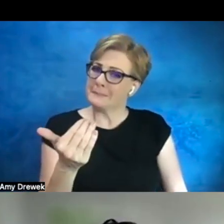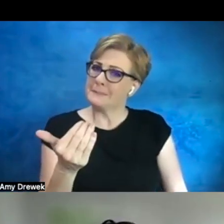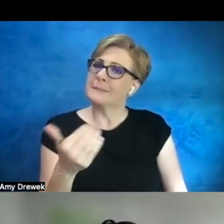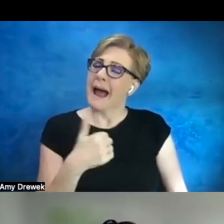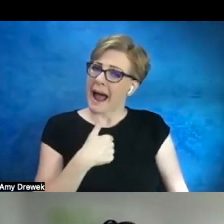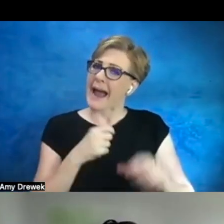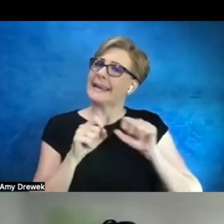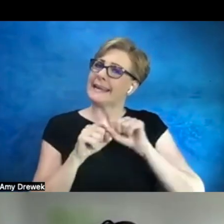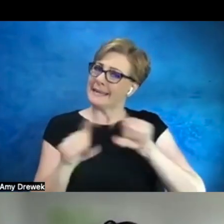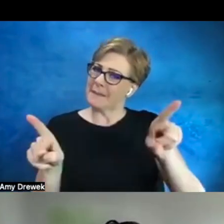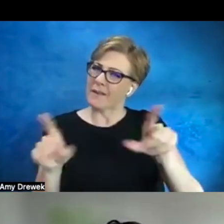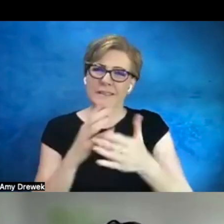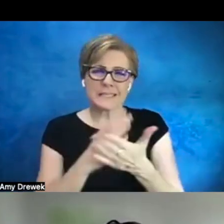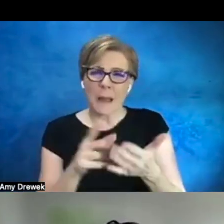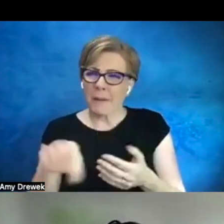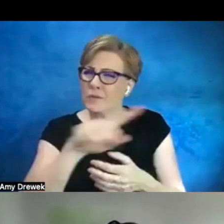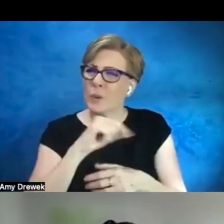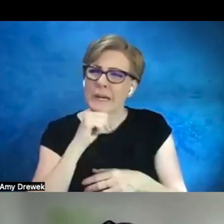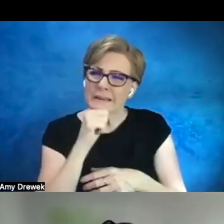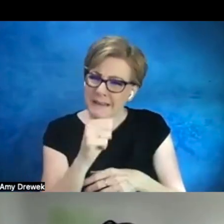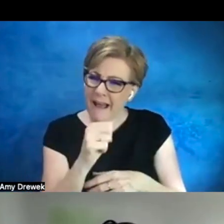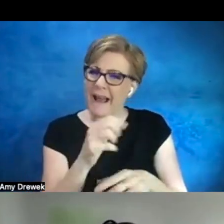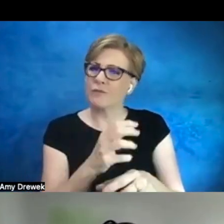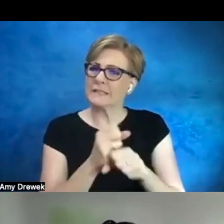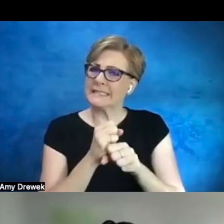I'm going to go ahead and drop it in the chat here, just, I want to make sure that if you would